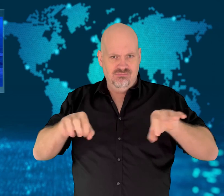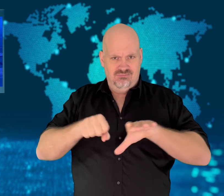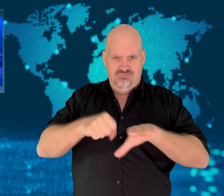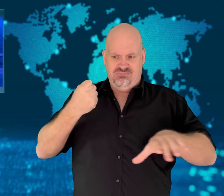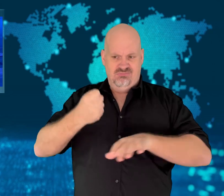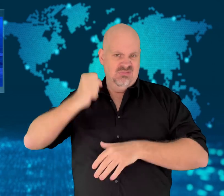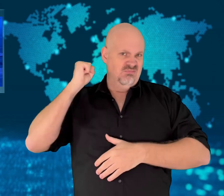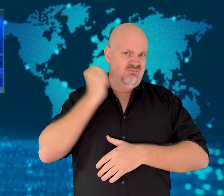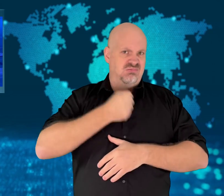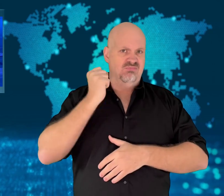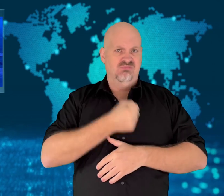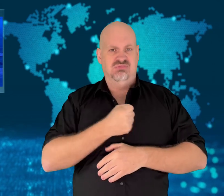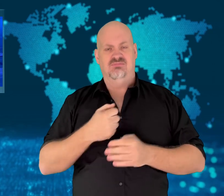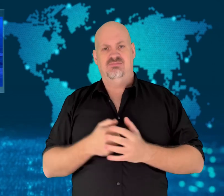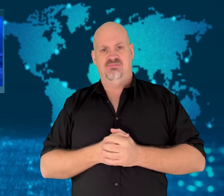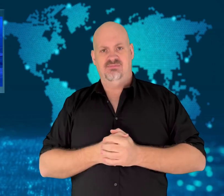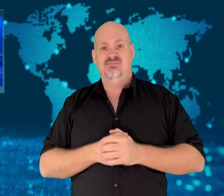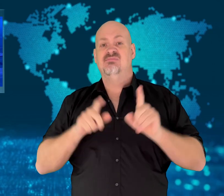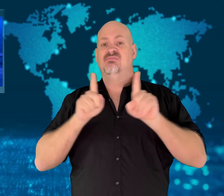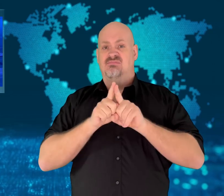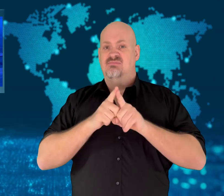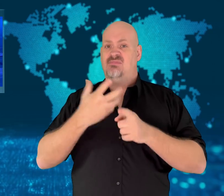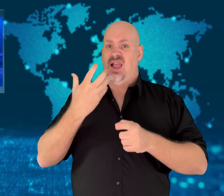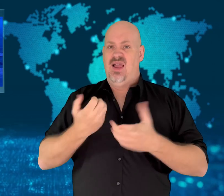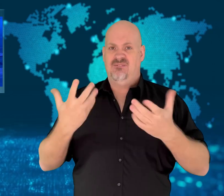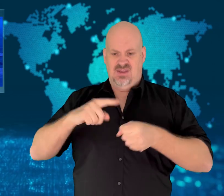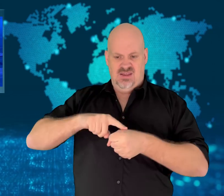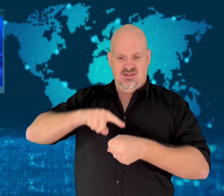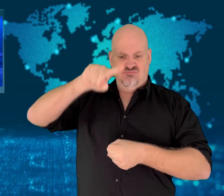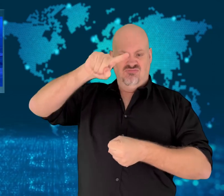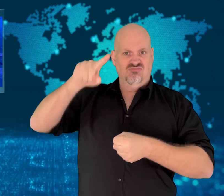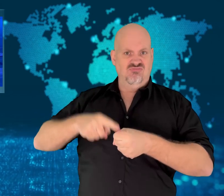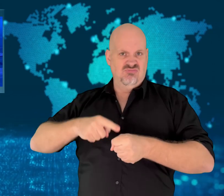been a shopping cart handle.